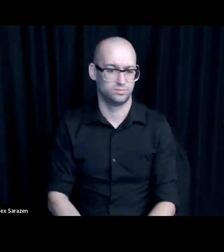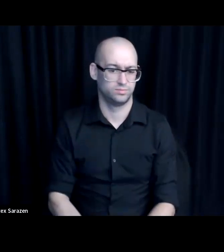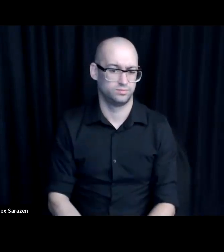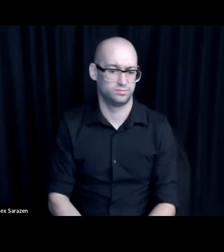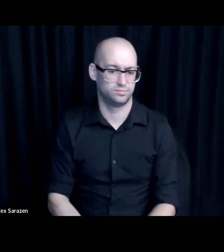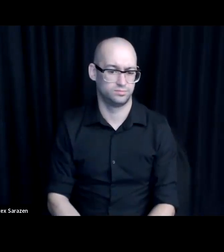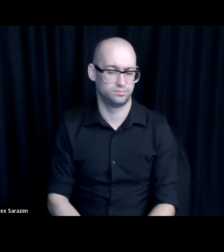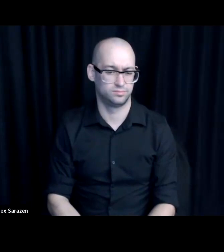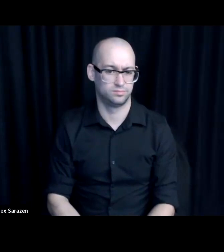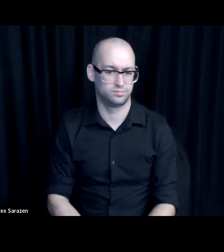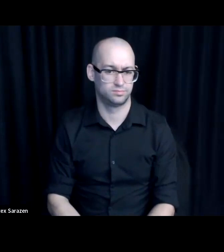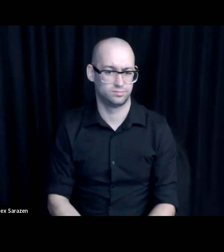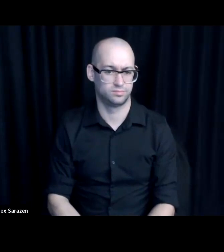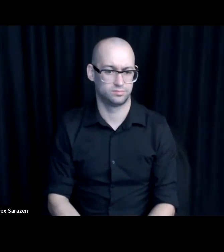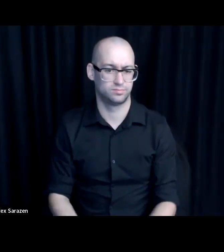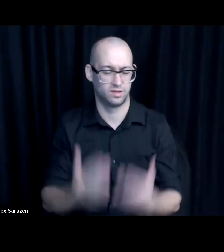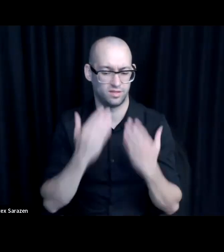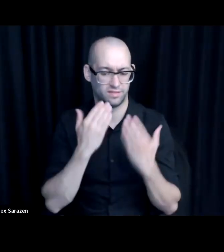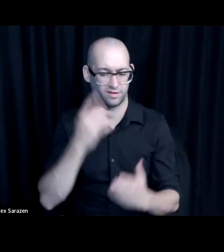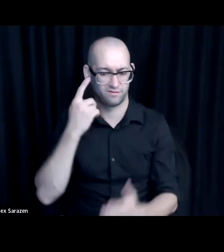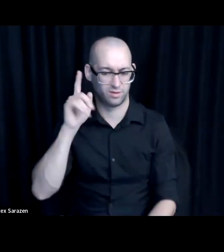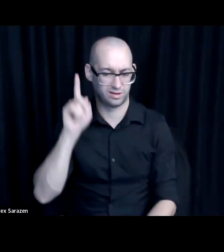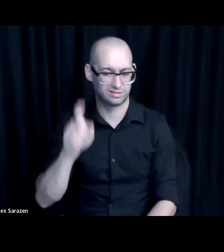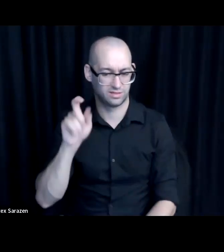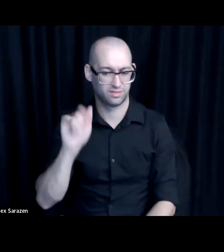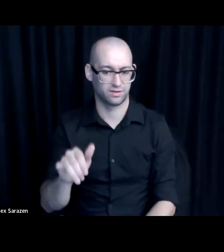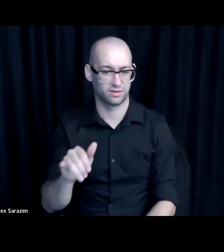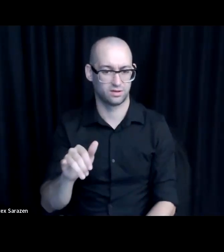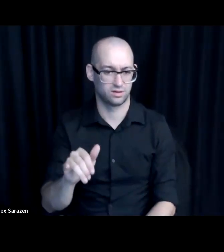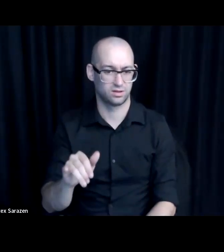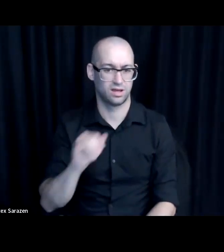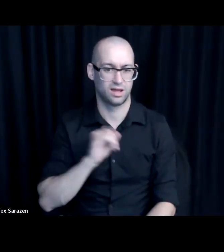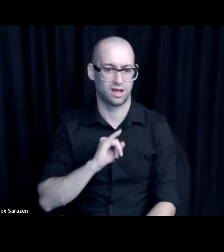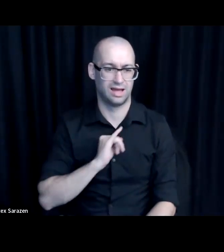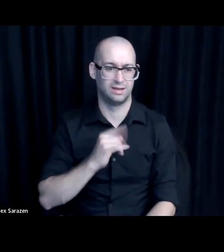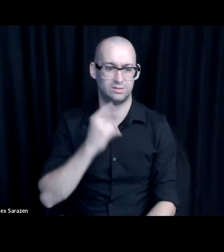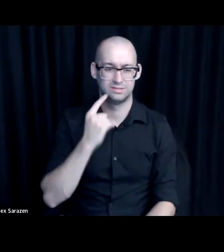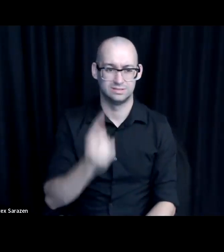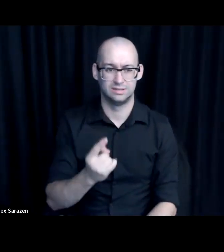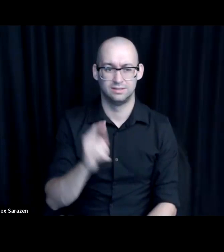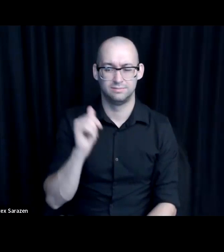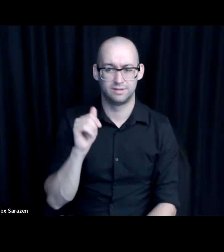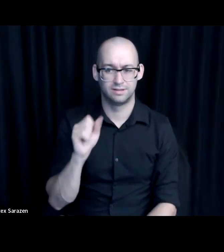Well, thank you for asking the question, and I would say, that is it, you know, relates to,